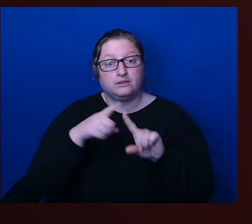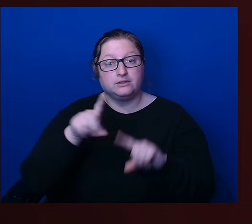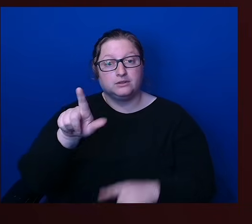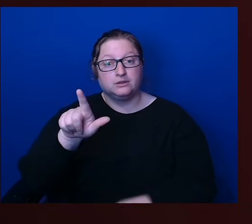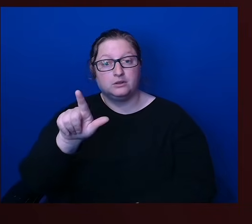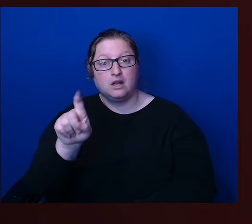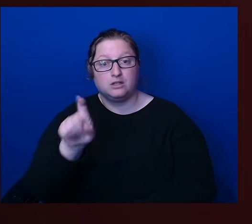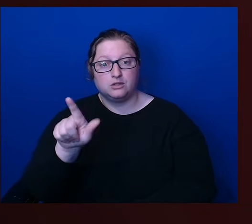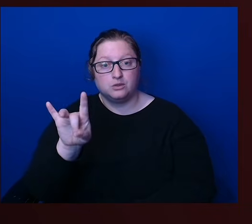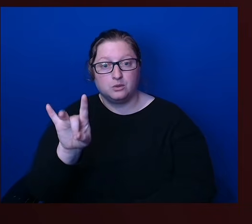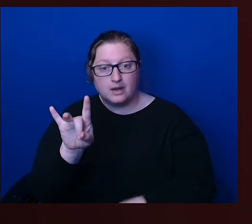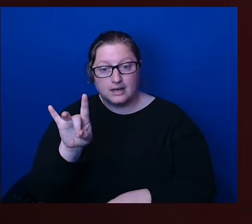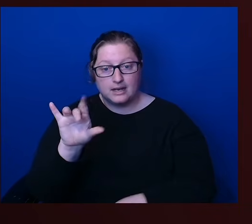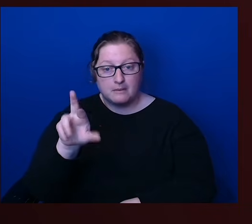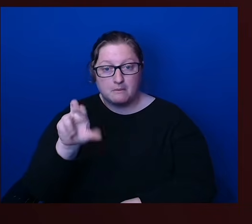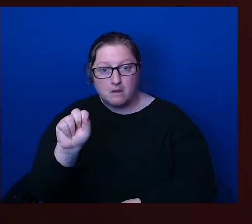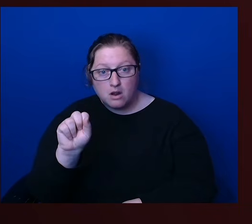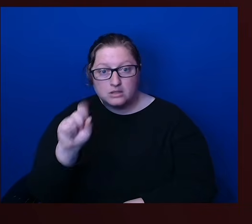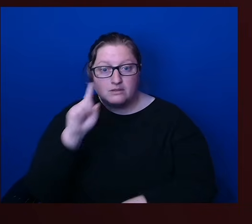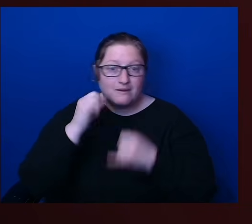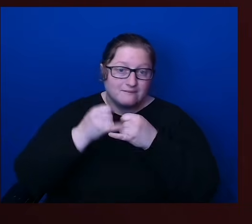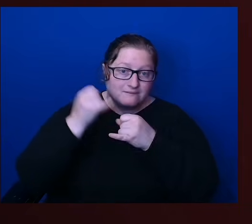Windows Wavetable mini device at 128 bpm."